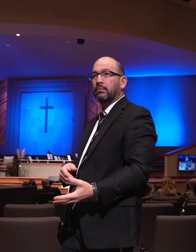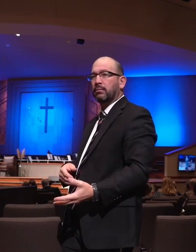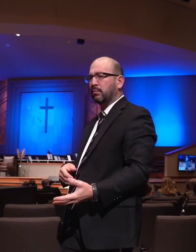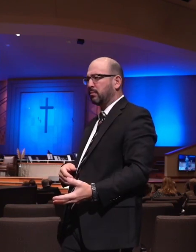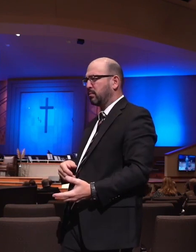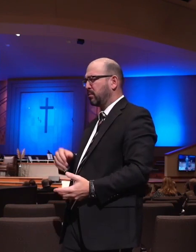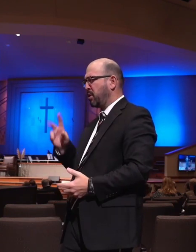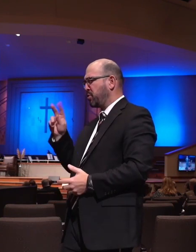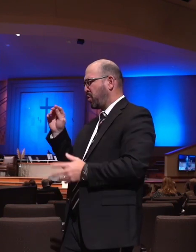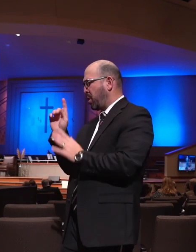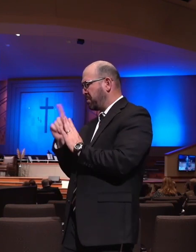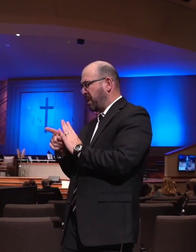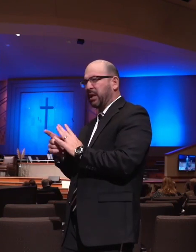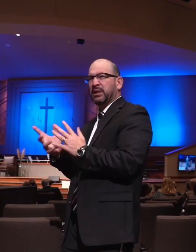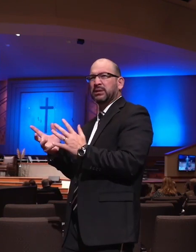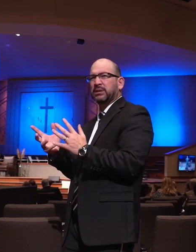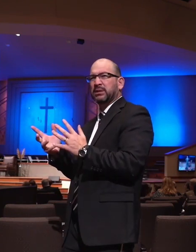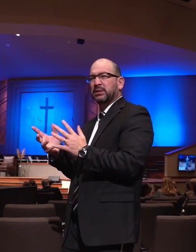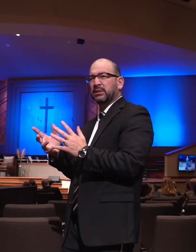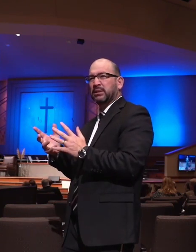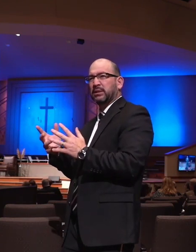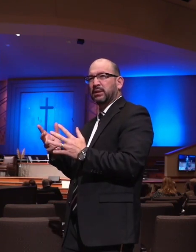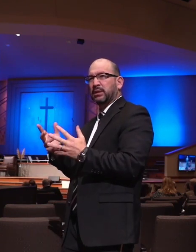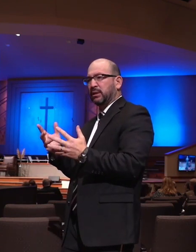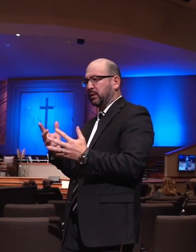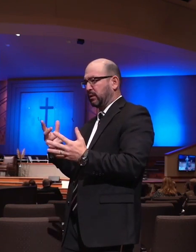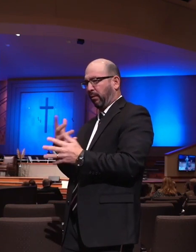half hour and we ran out it was time to go back and so we're going back to